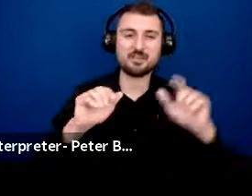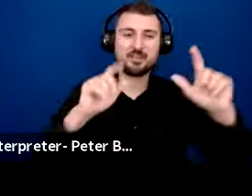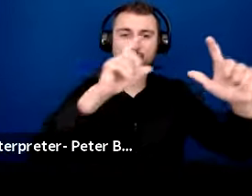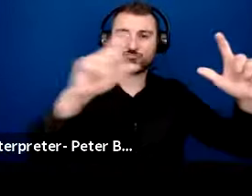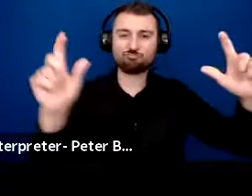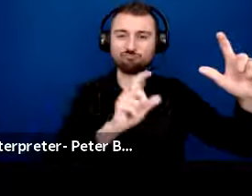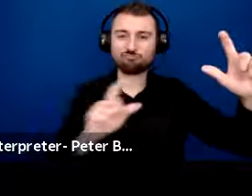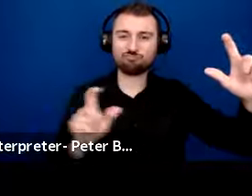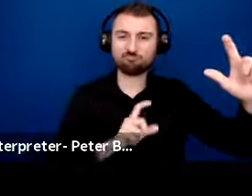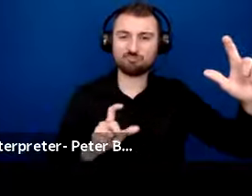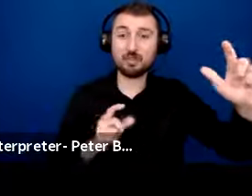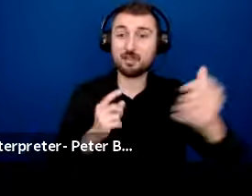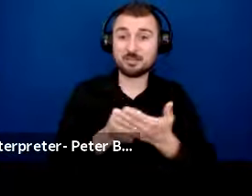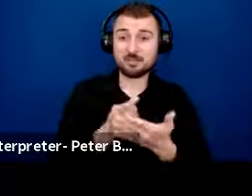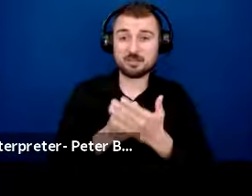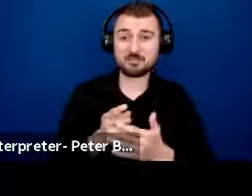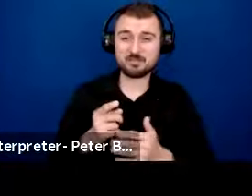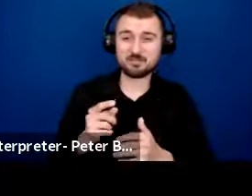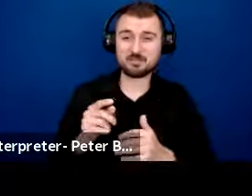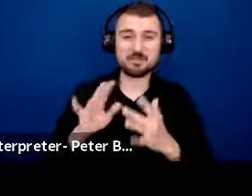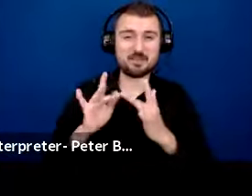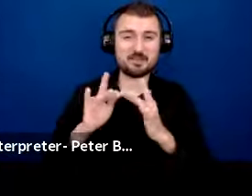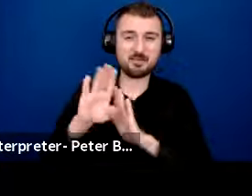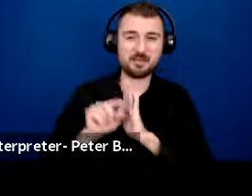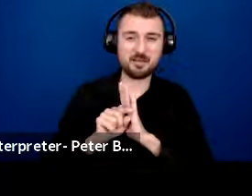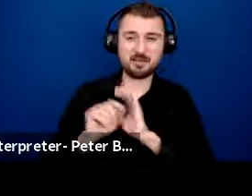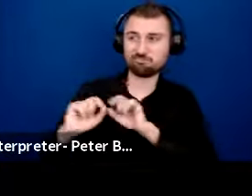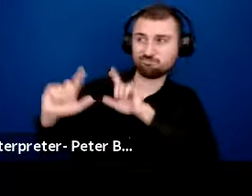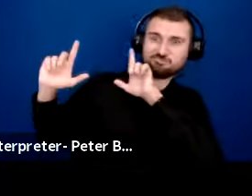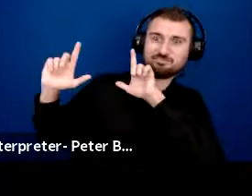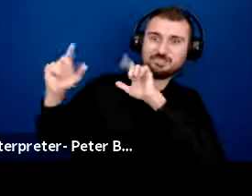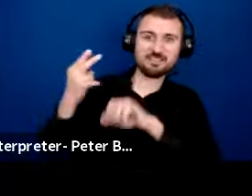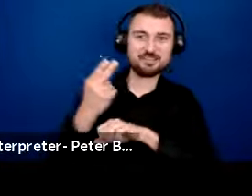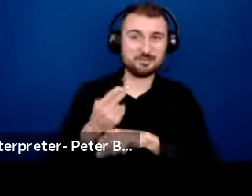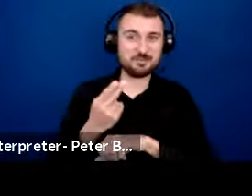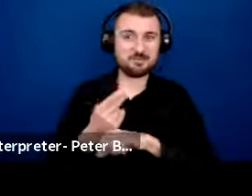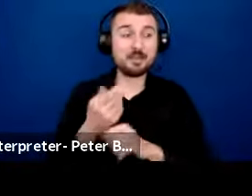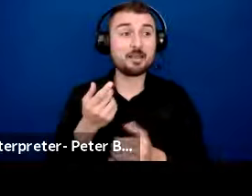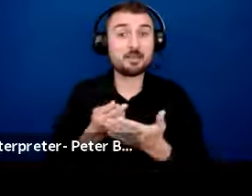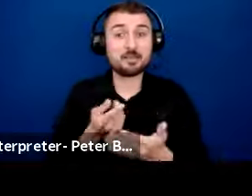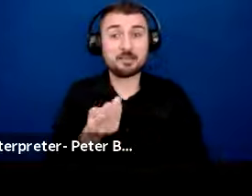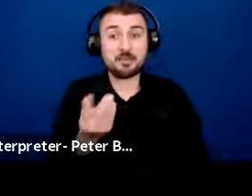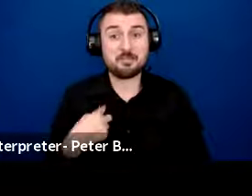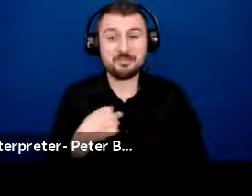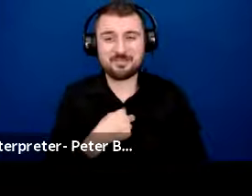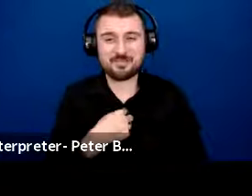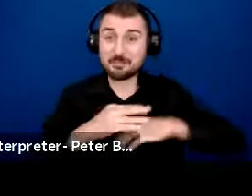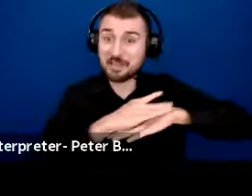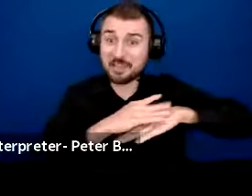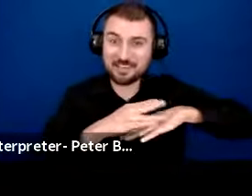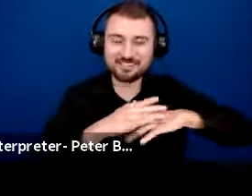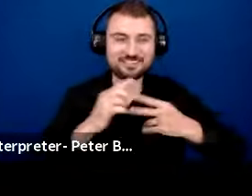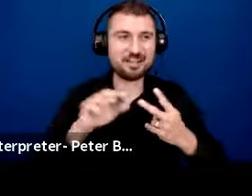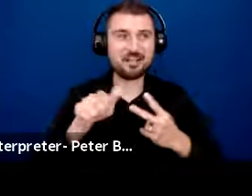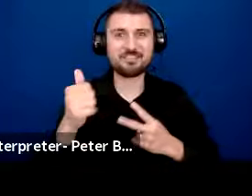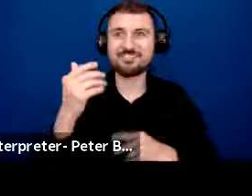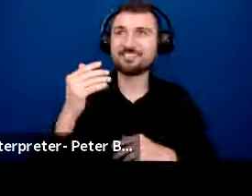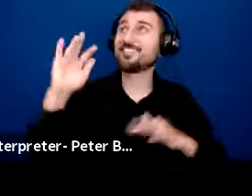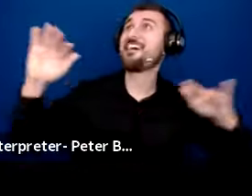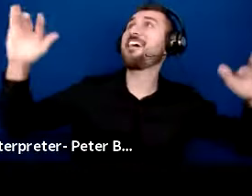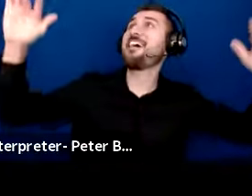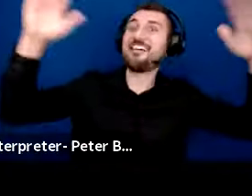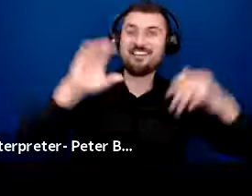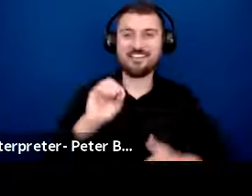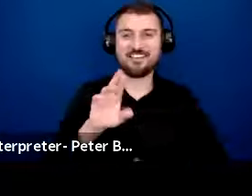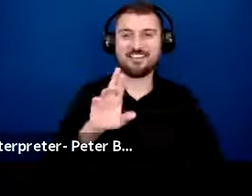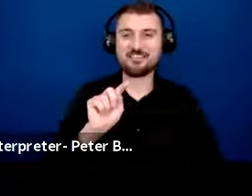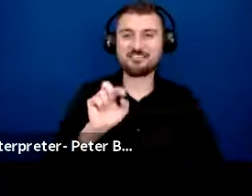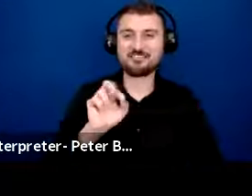Okay. So another tip for- engagement is use your video space and I see it as I look at the gallery view